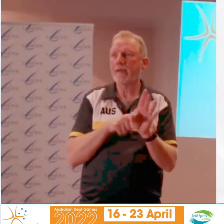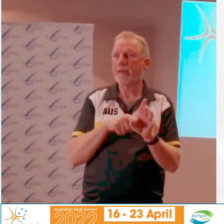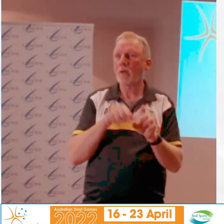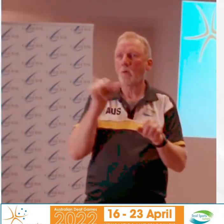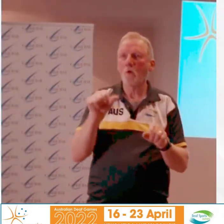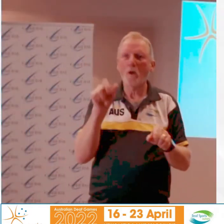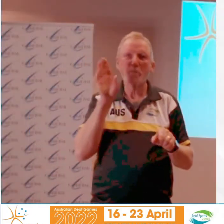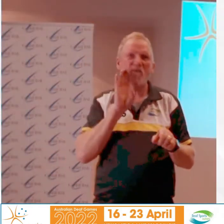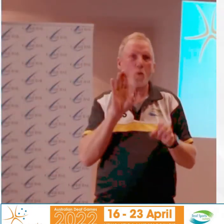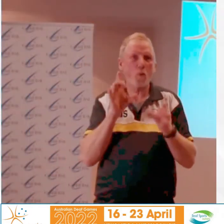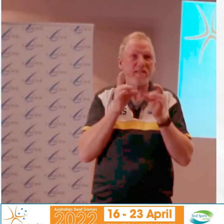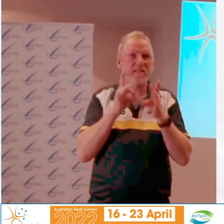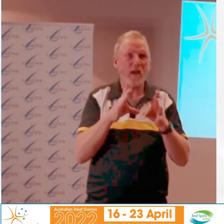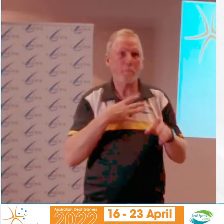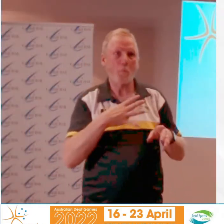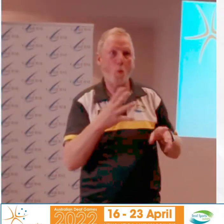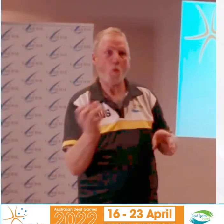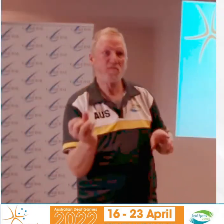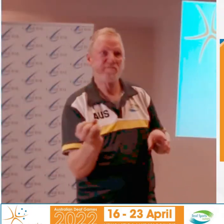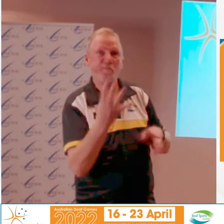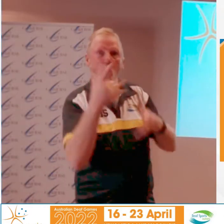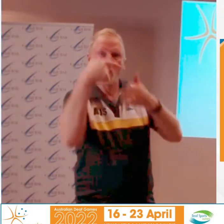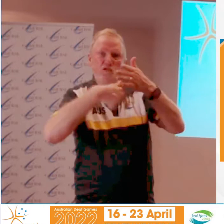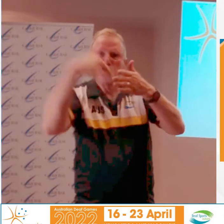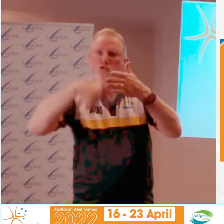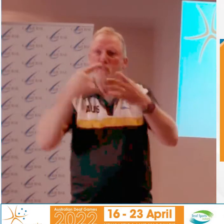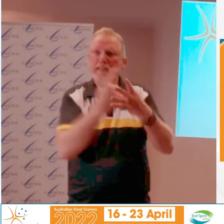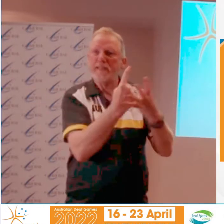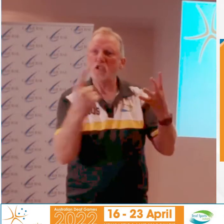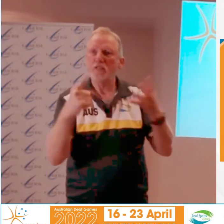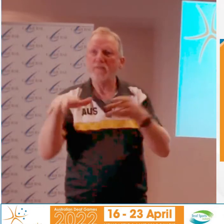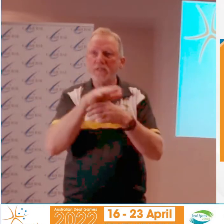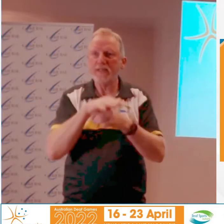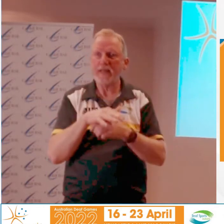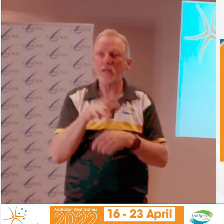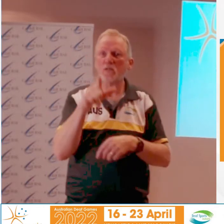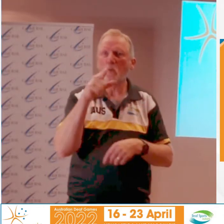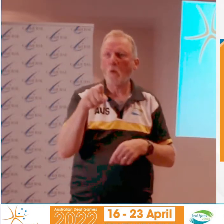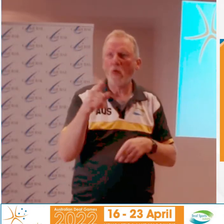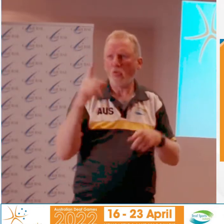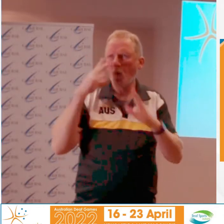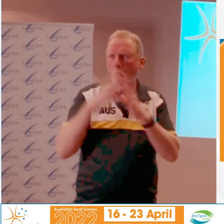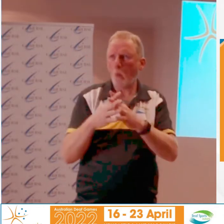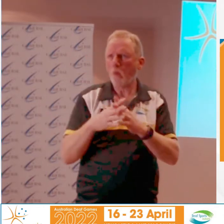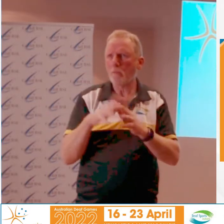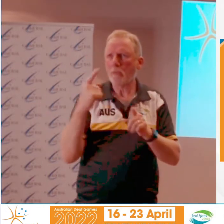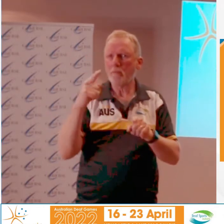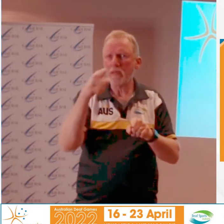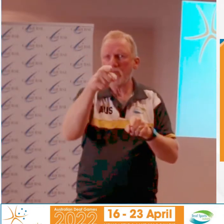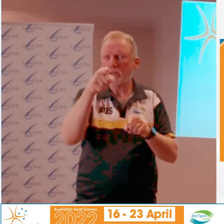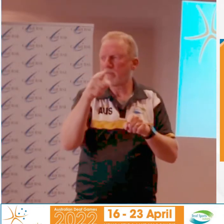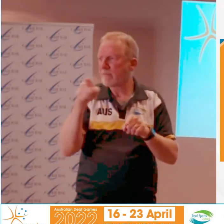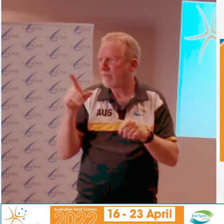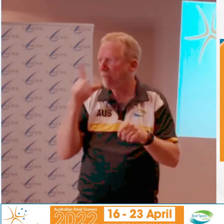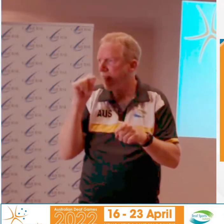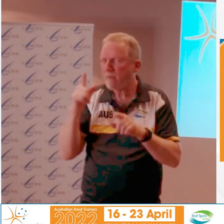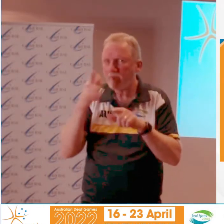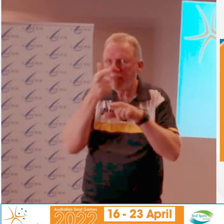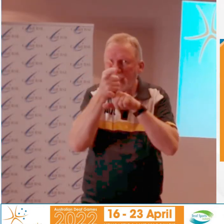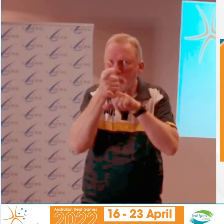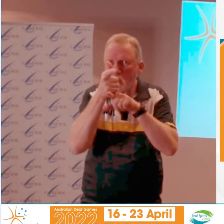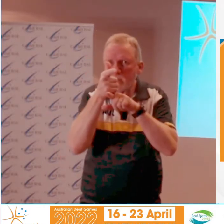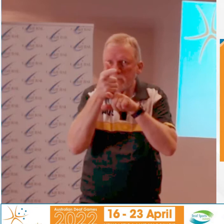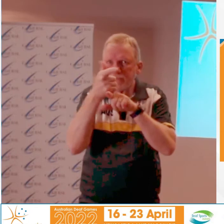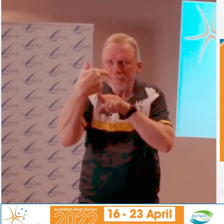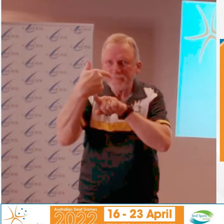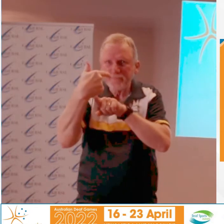thank you Garry all right before we get the next slide and go into a bit more detail uh can we just